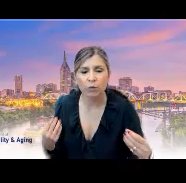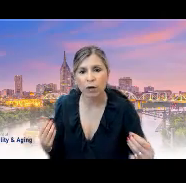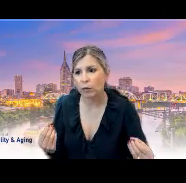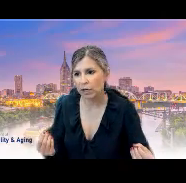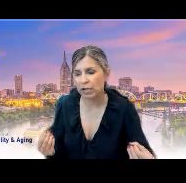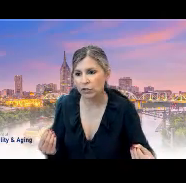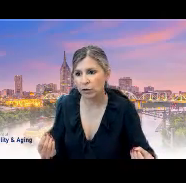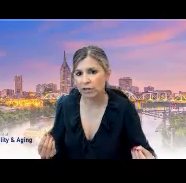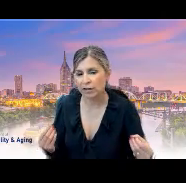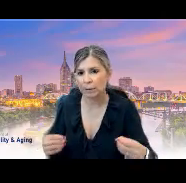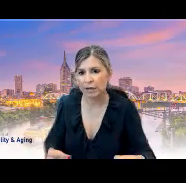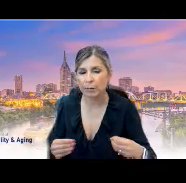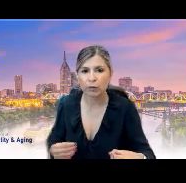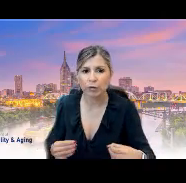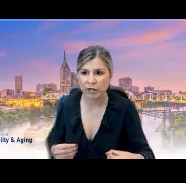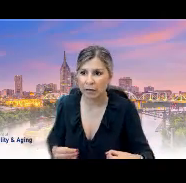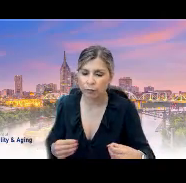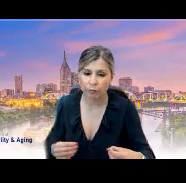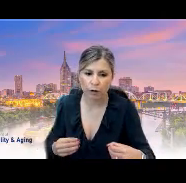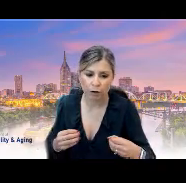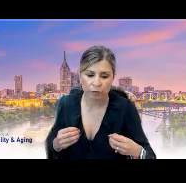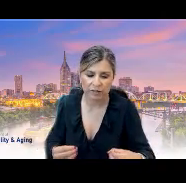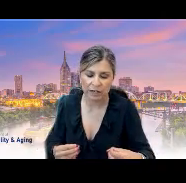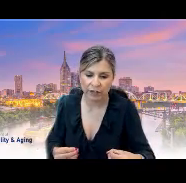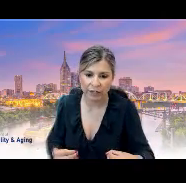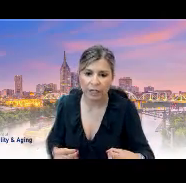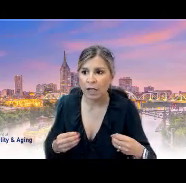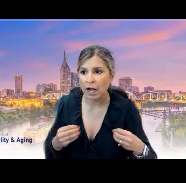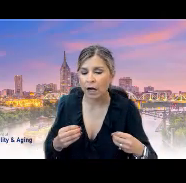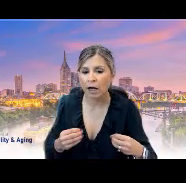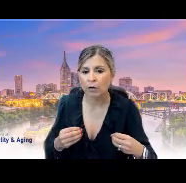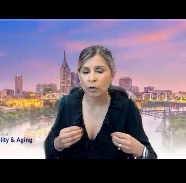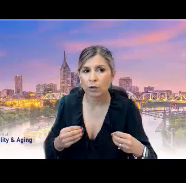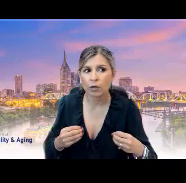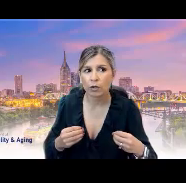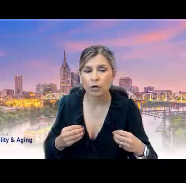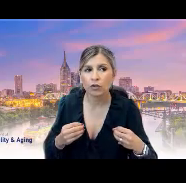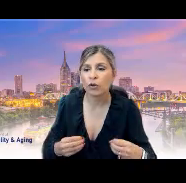And what we want to make sure is, is that people are recite are receiving